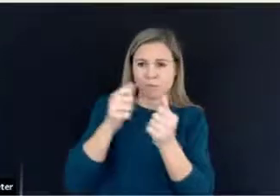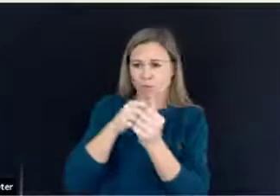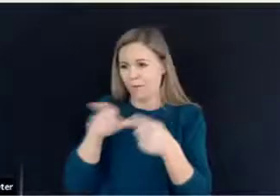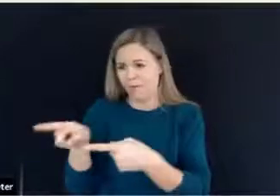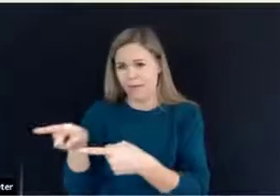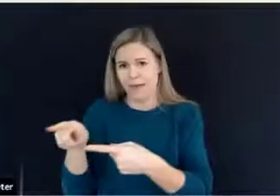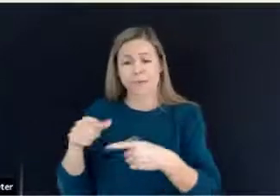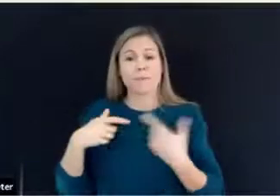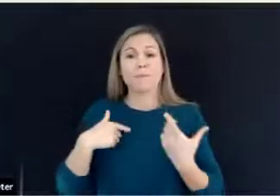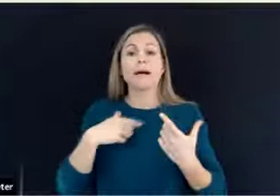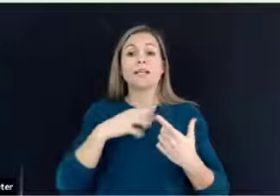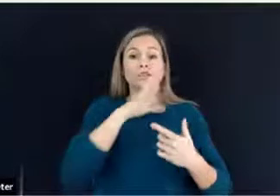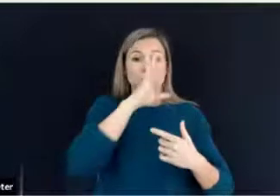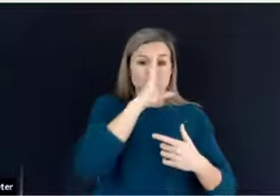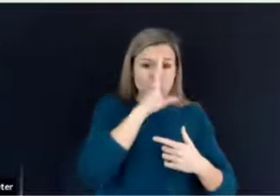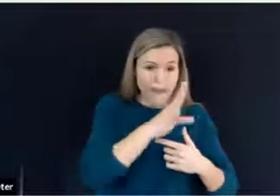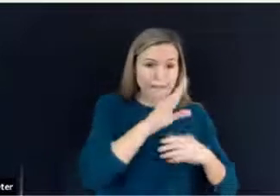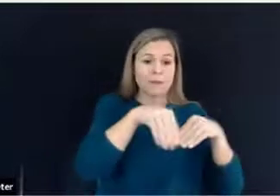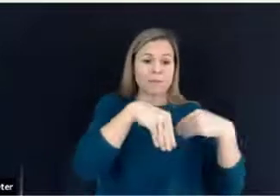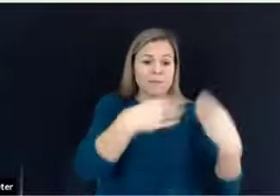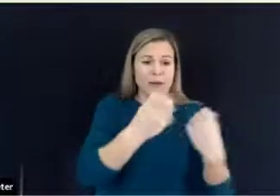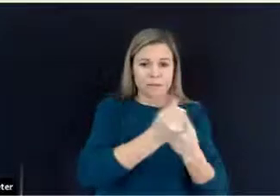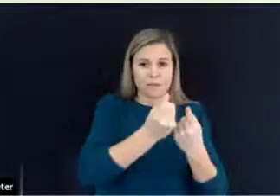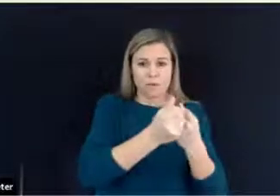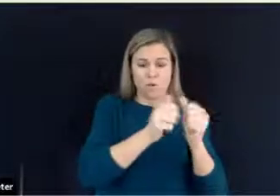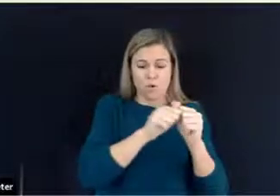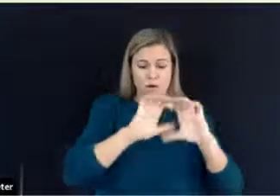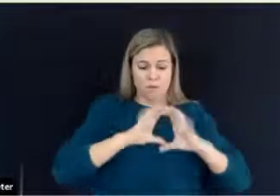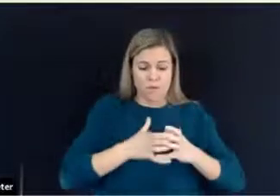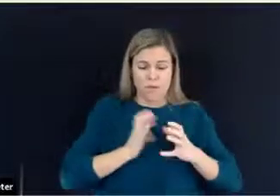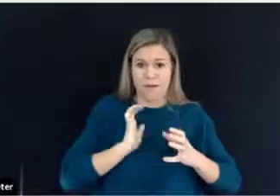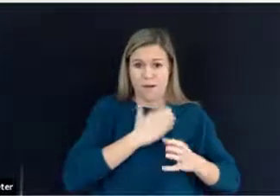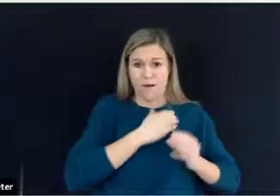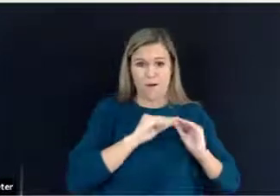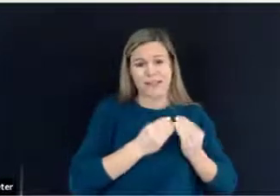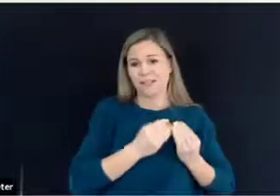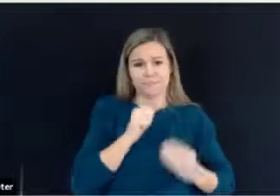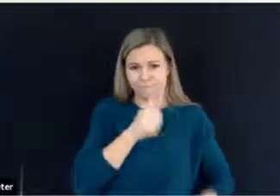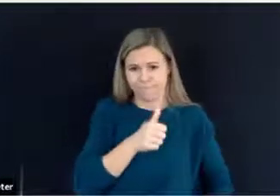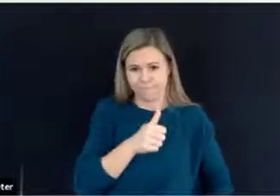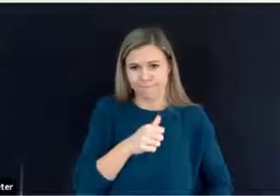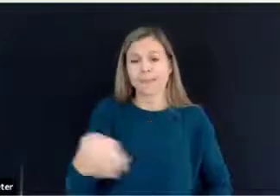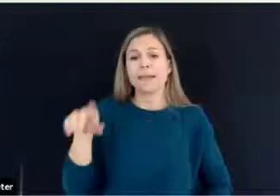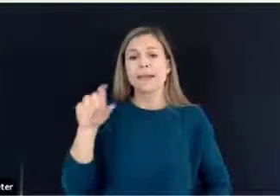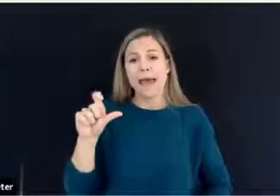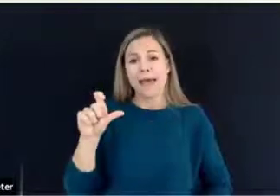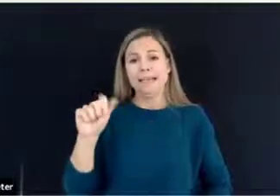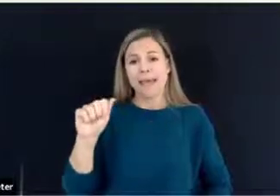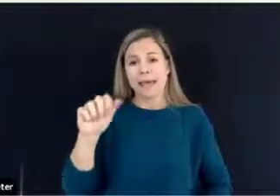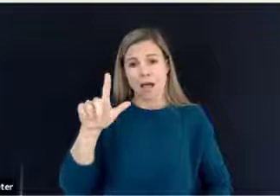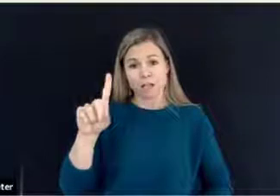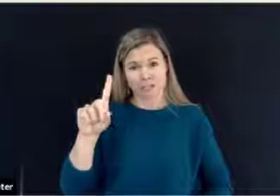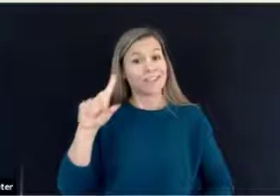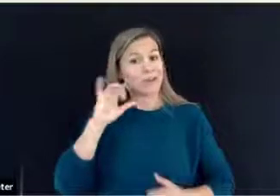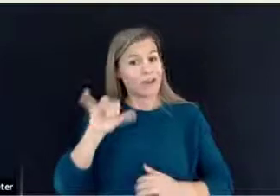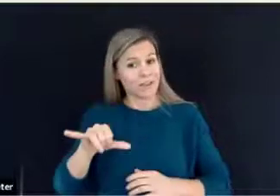directly provides support for, and that's again, X-ALD. And then you may hear the term N-ALD,